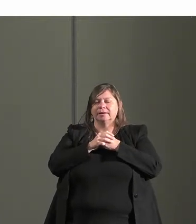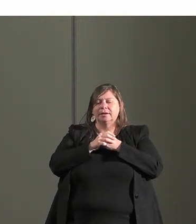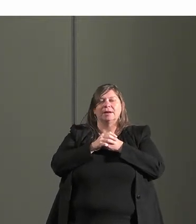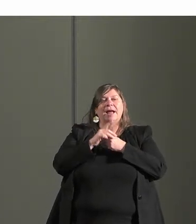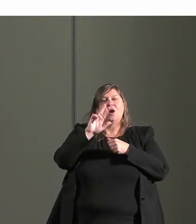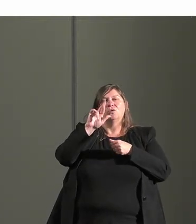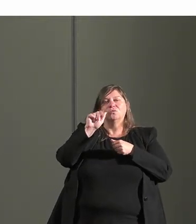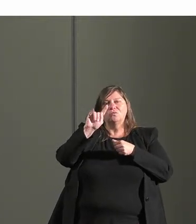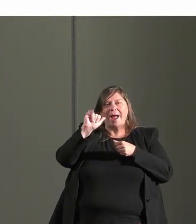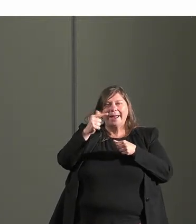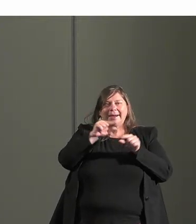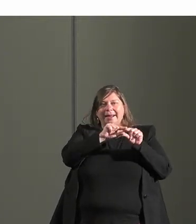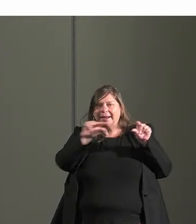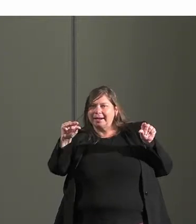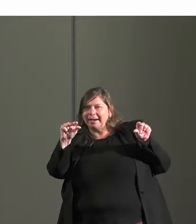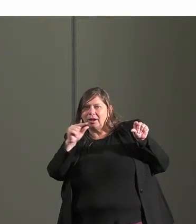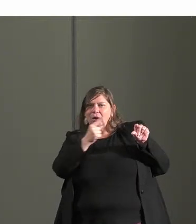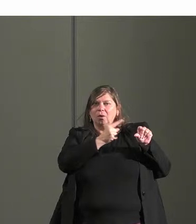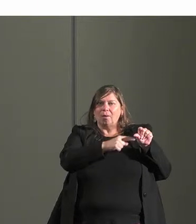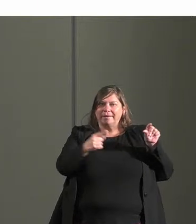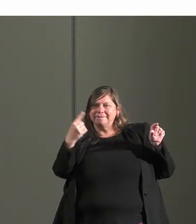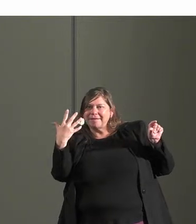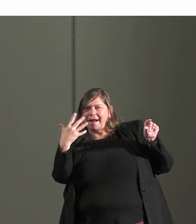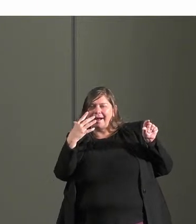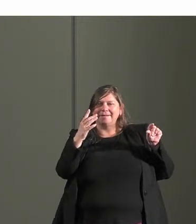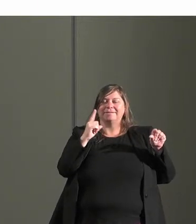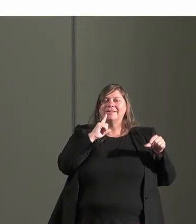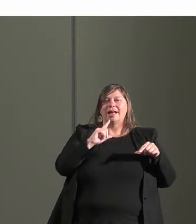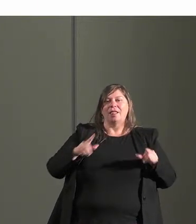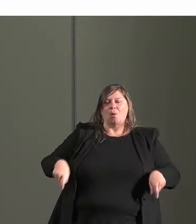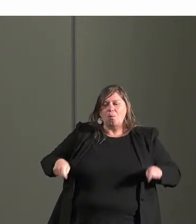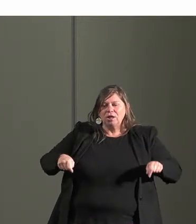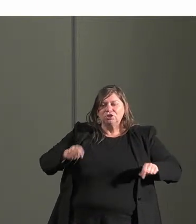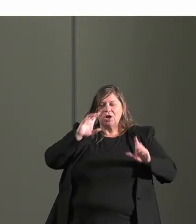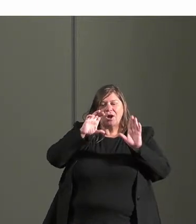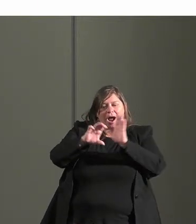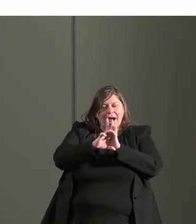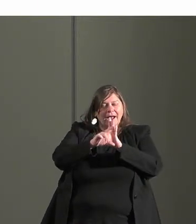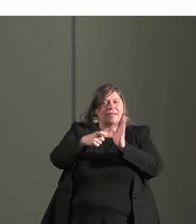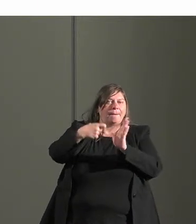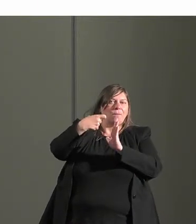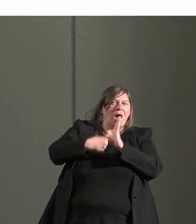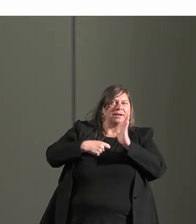It is -- this has the name of the business the coffee house. Rating. What kind of business it is. Coffee shop and